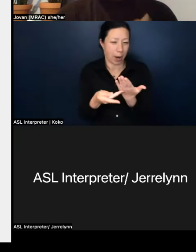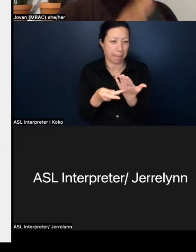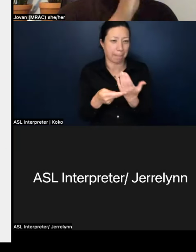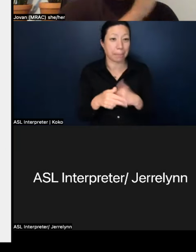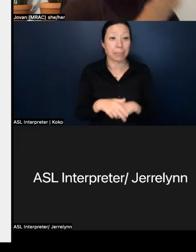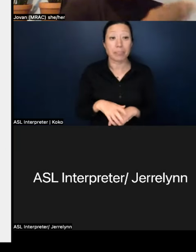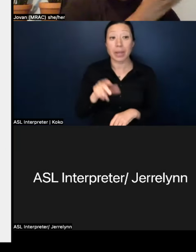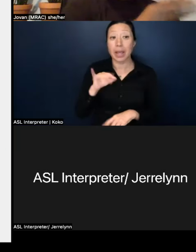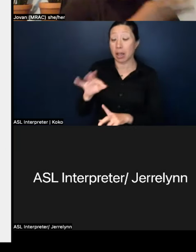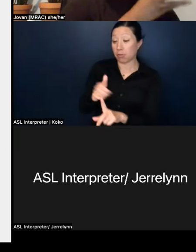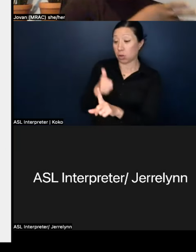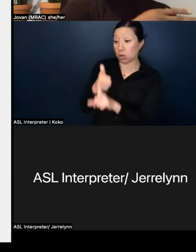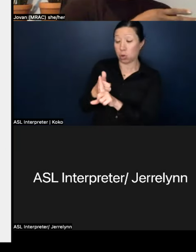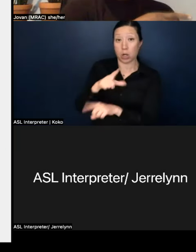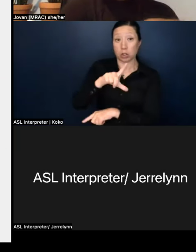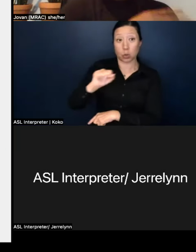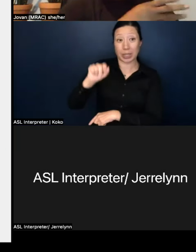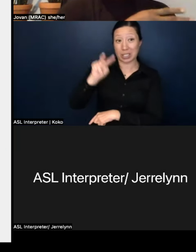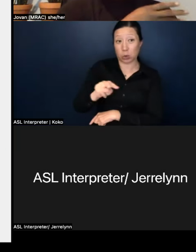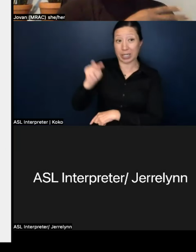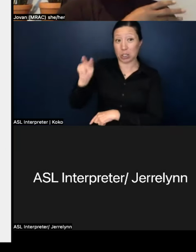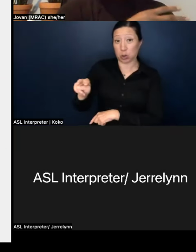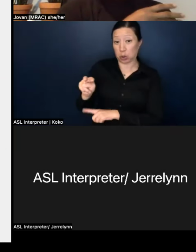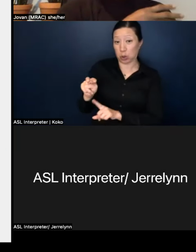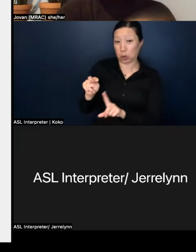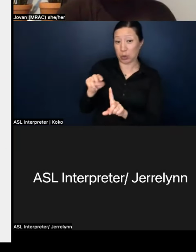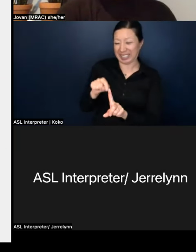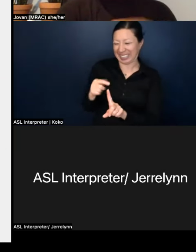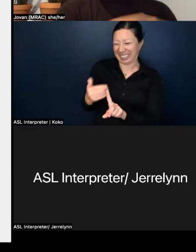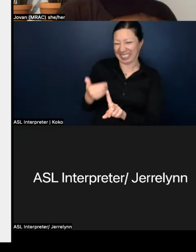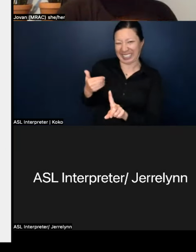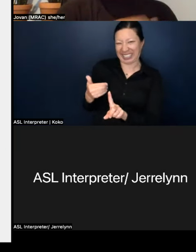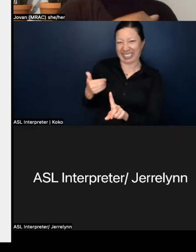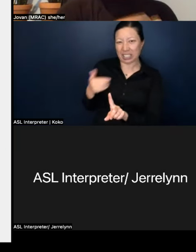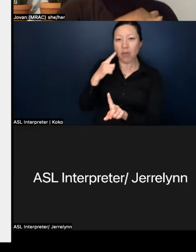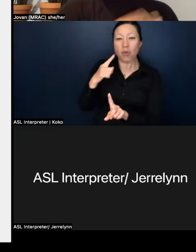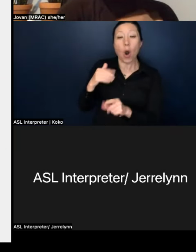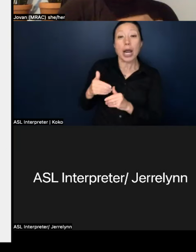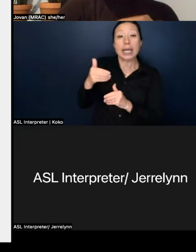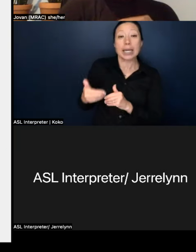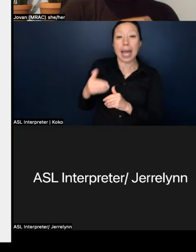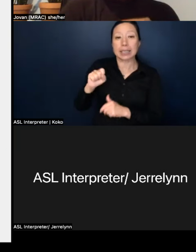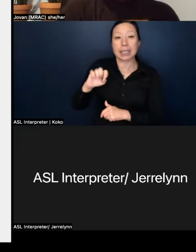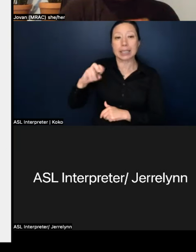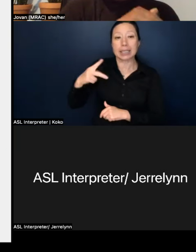which is this past round of Next Step Fund. If you were a FY 2022